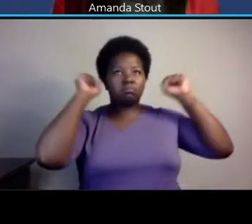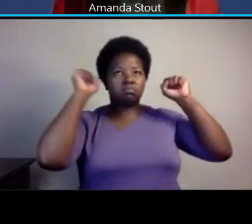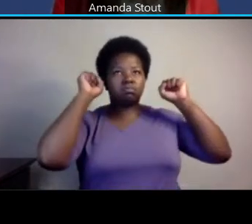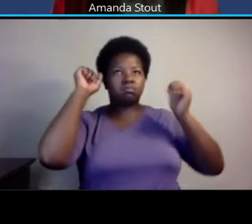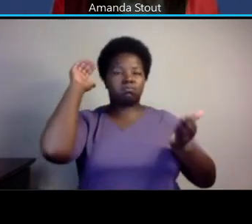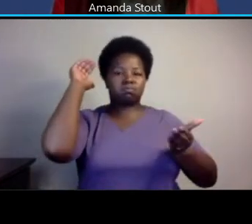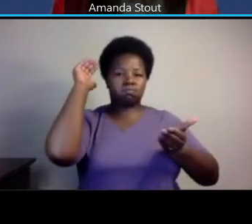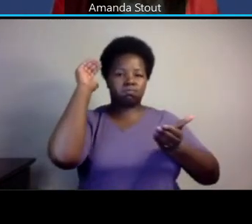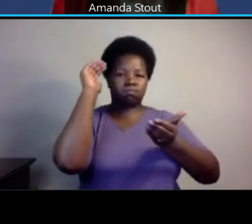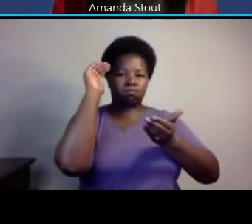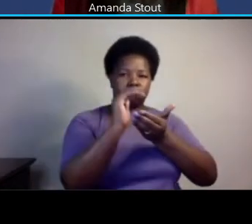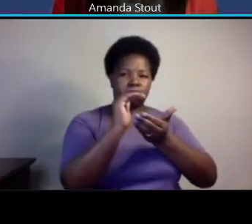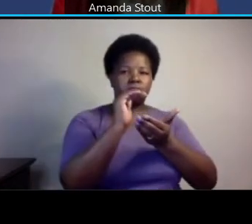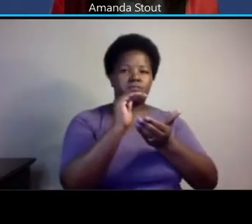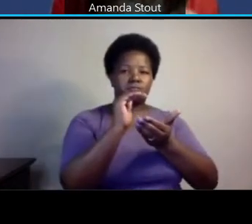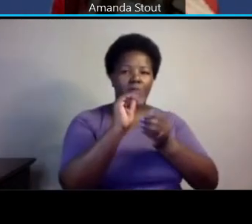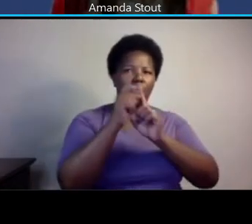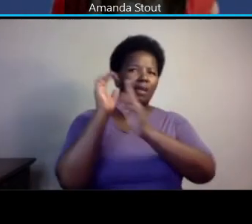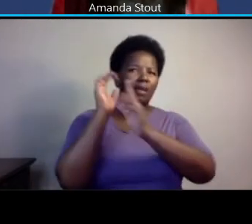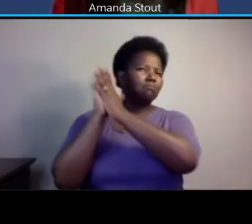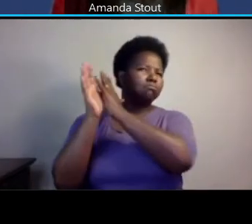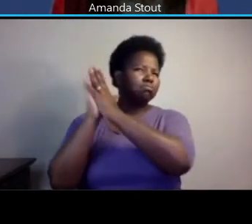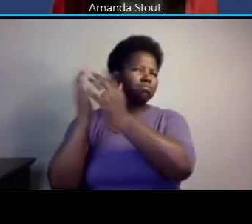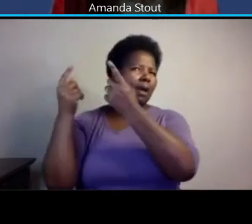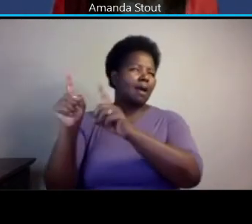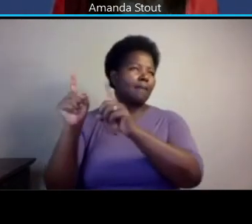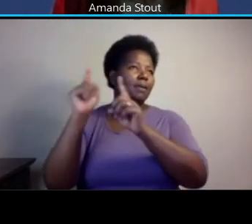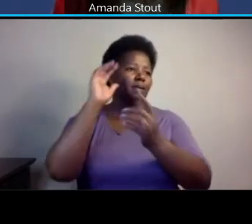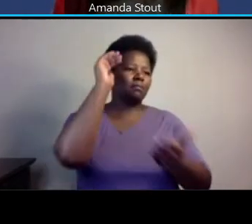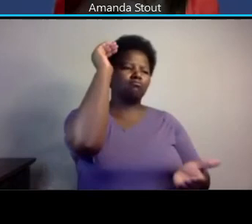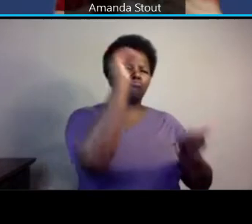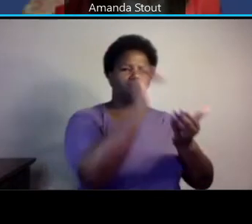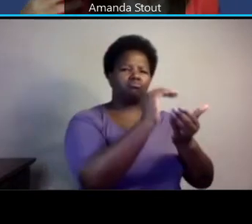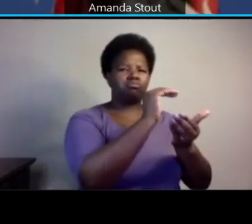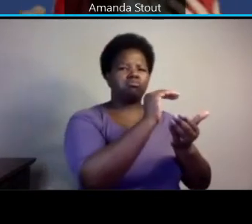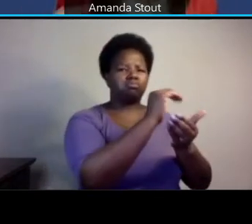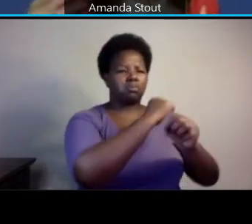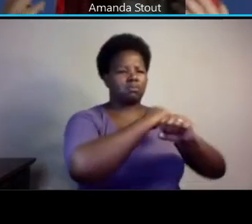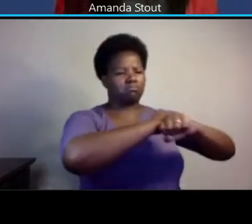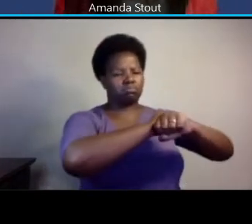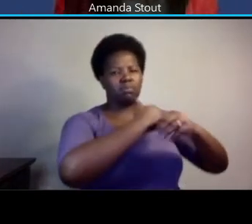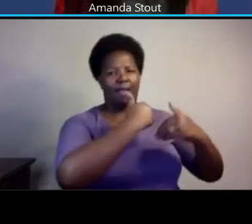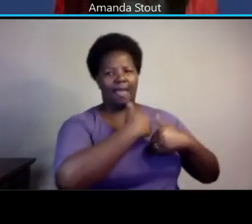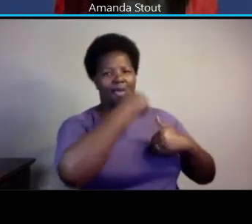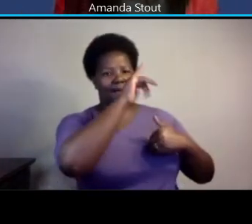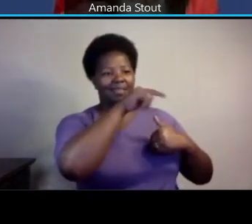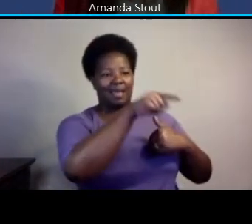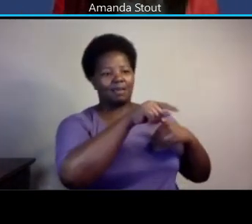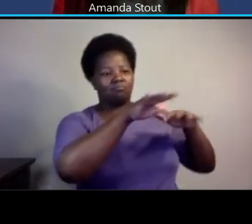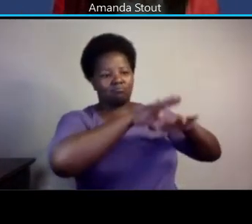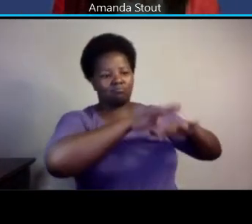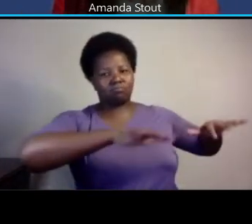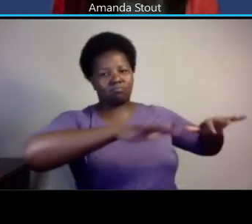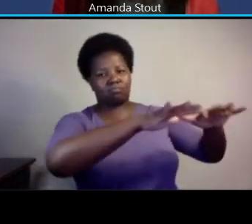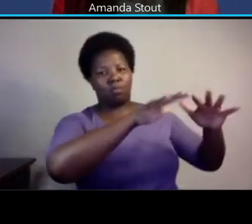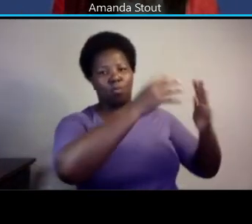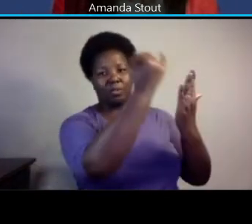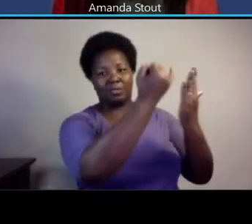um from cars and so i think a lot of those aspects of the and the landscape urban design um were